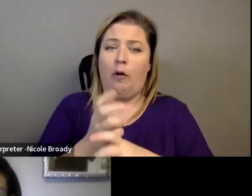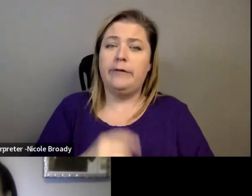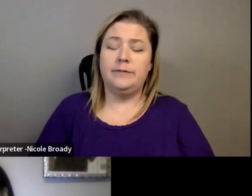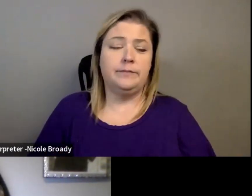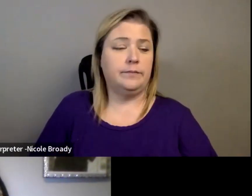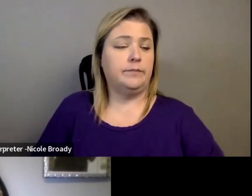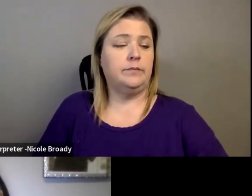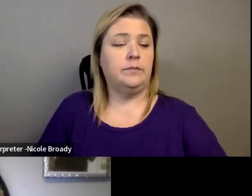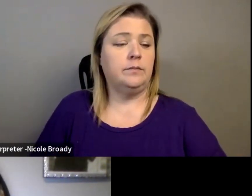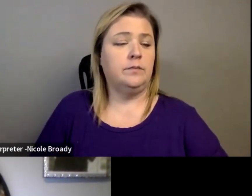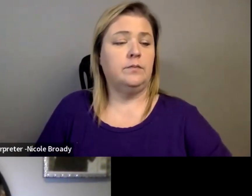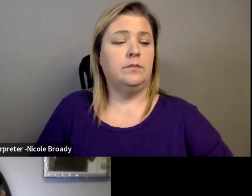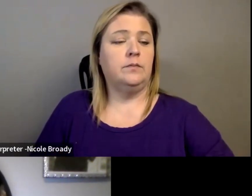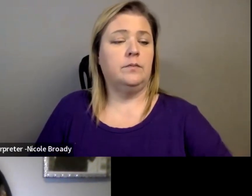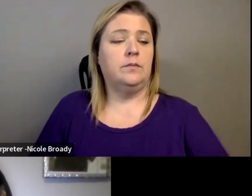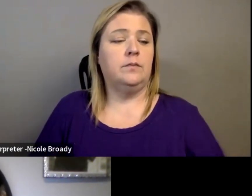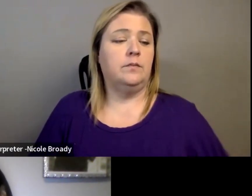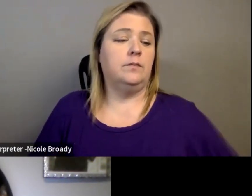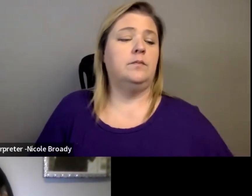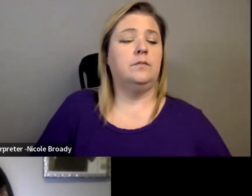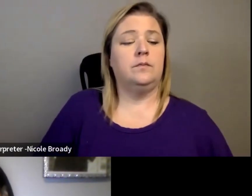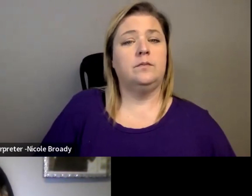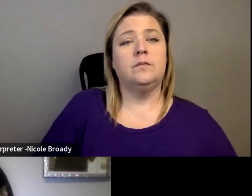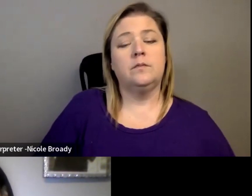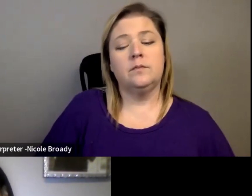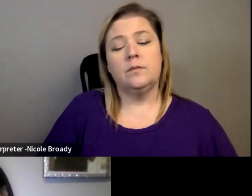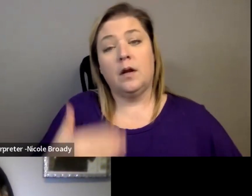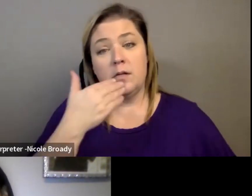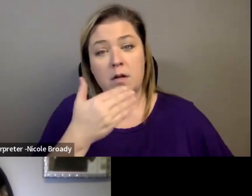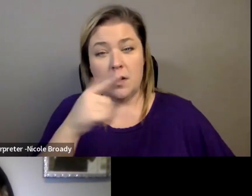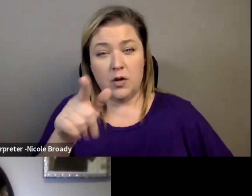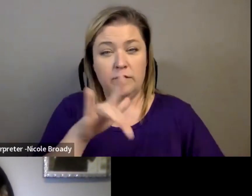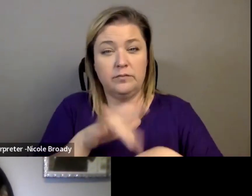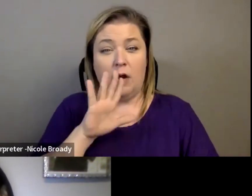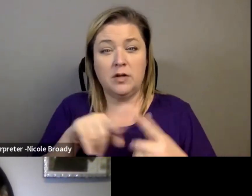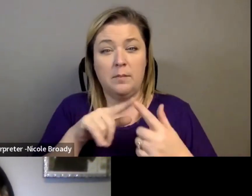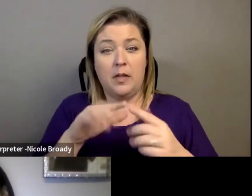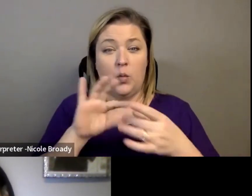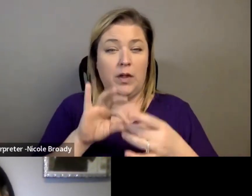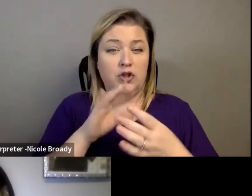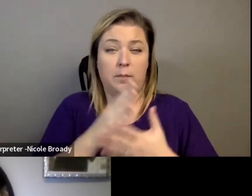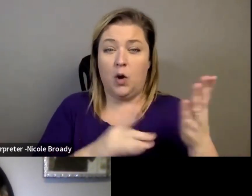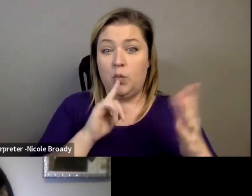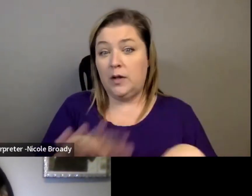Alixe Bonardi: Thank you, Dale. And you know, it's so you you've touched on the relationship part, which has been such a critical thing and the two